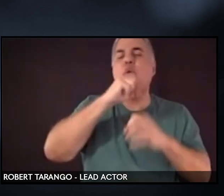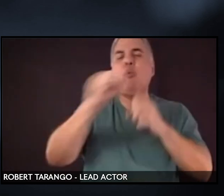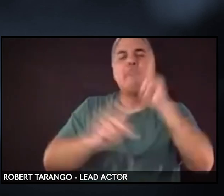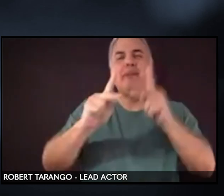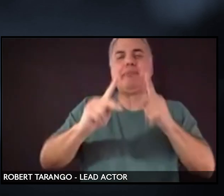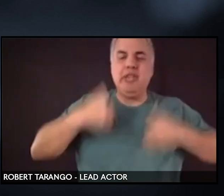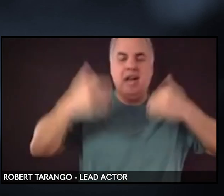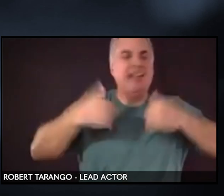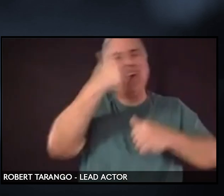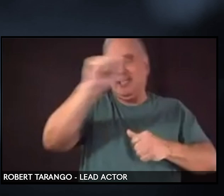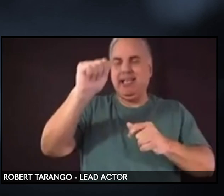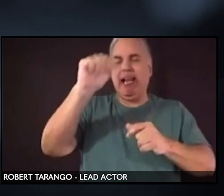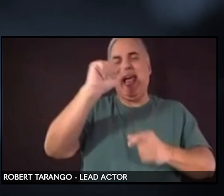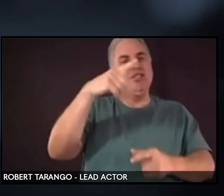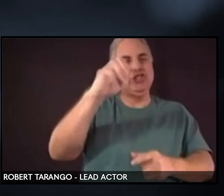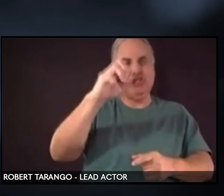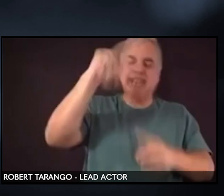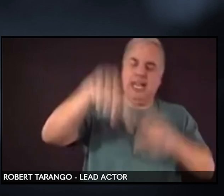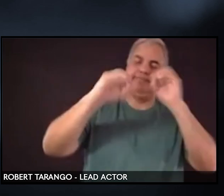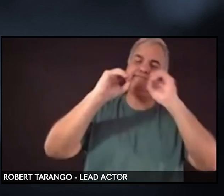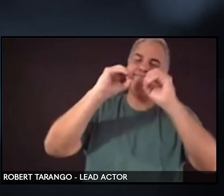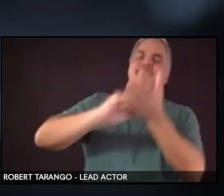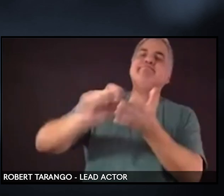I think that those that have had exposure to the Helen Keller National